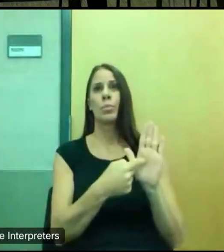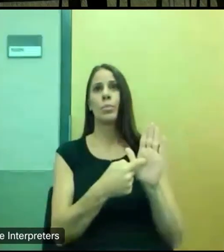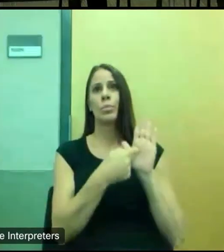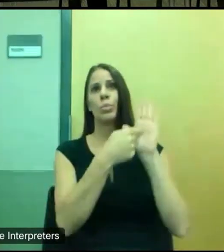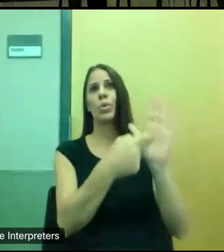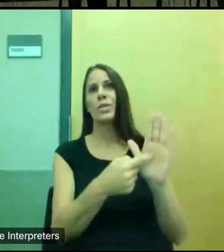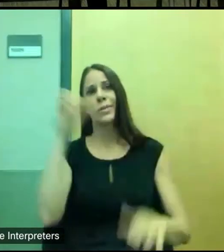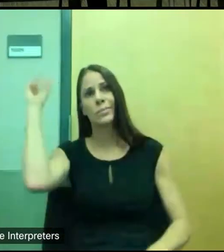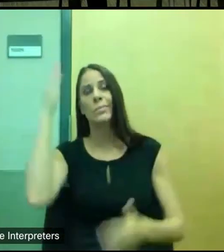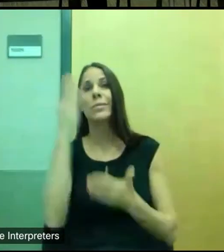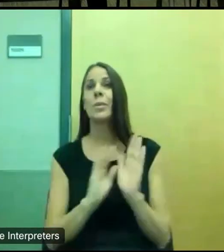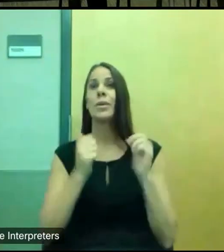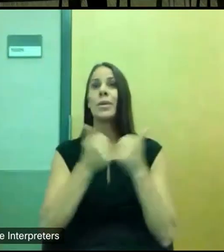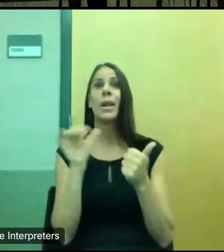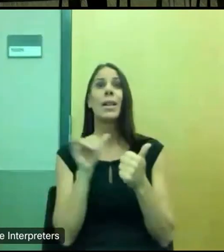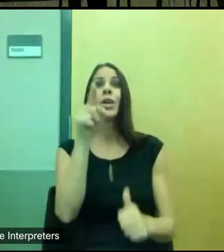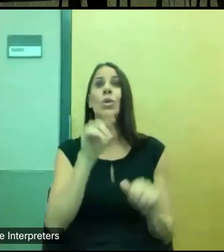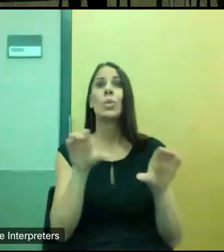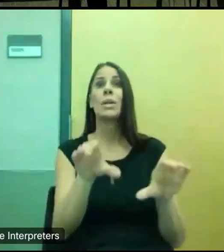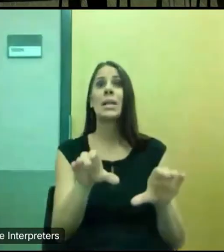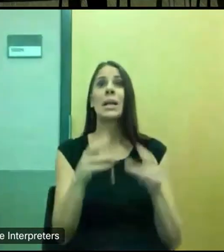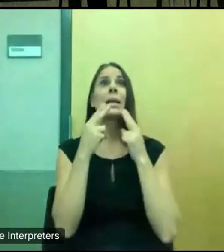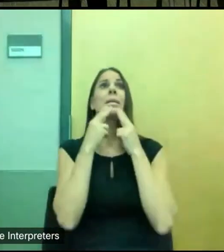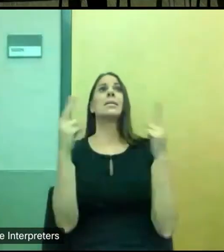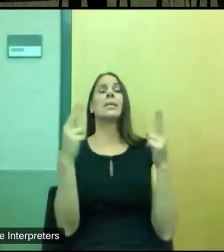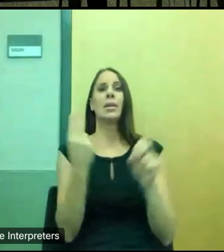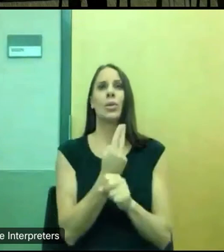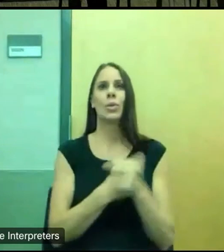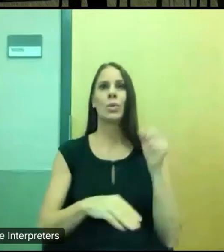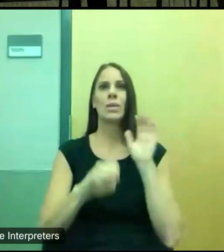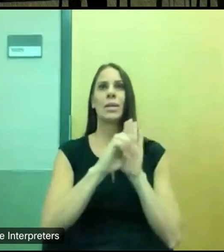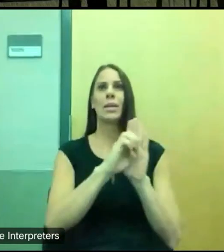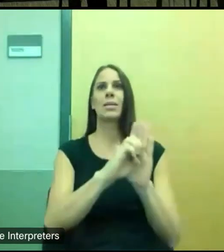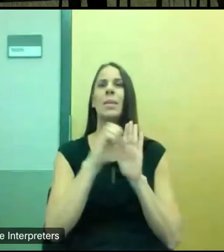you did, you know, uh, innocently you, you know, using the example of the, the consent